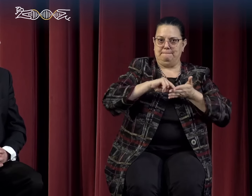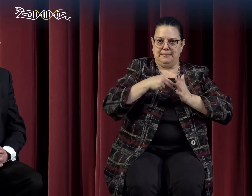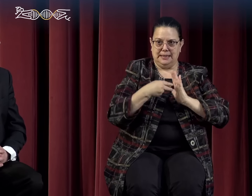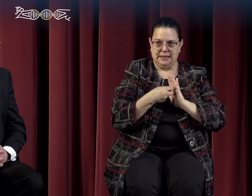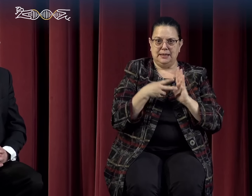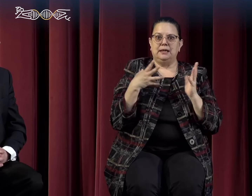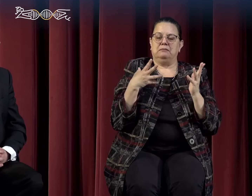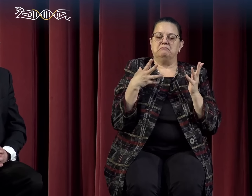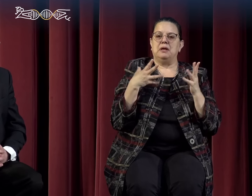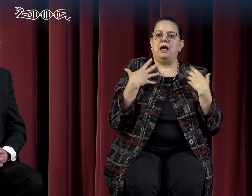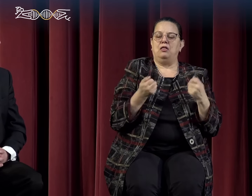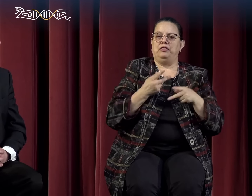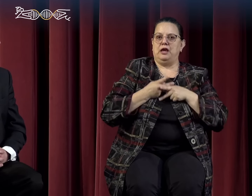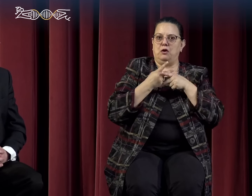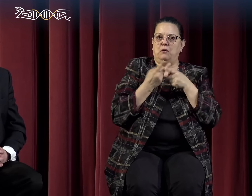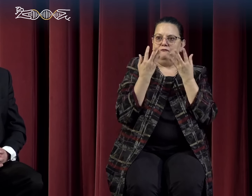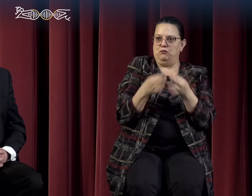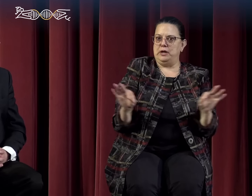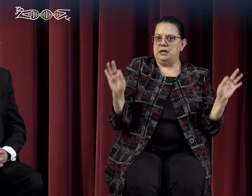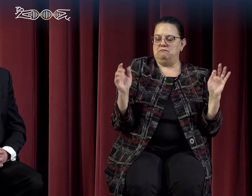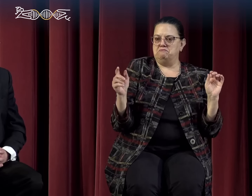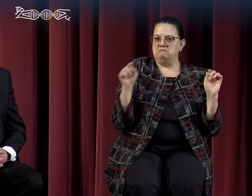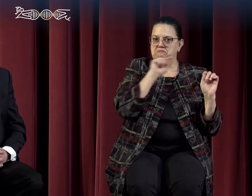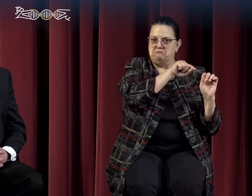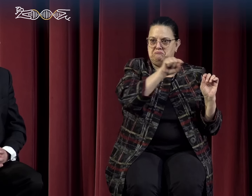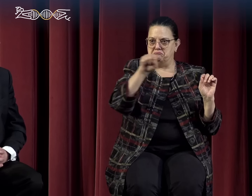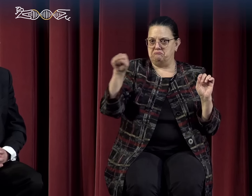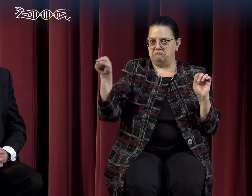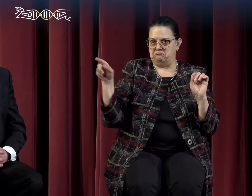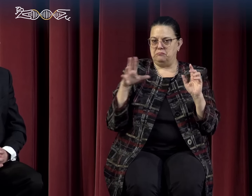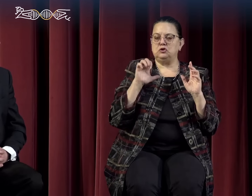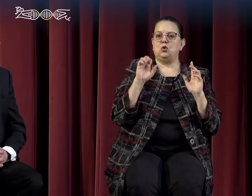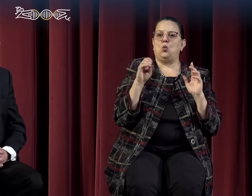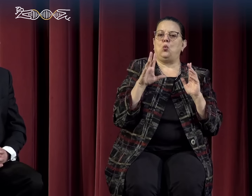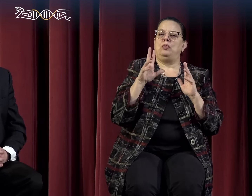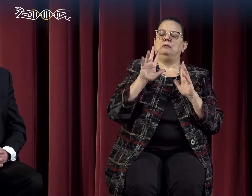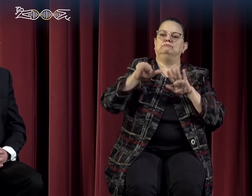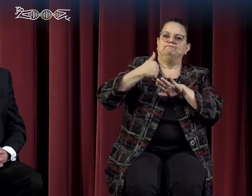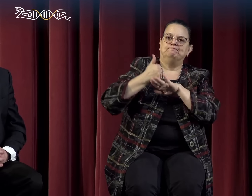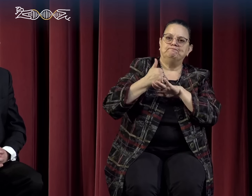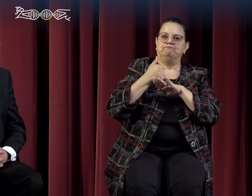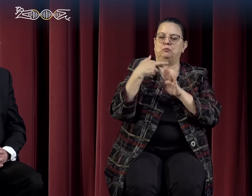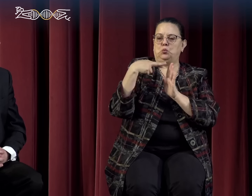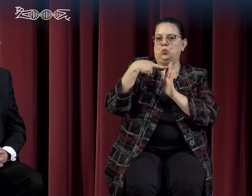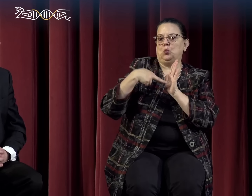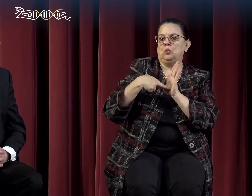They have national healthcare system, healthcare is free to most individuals.